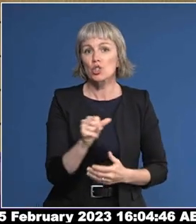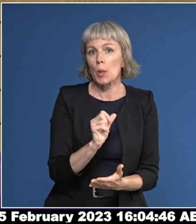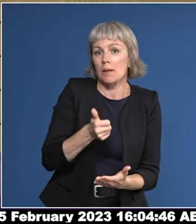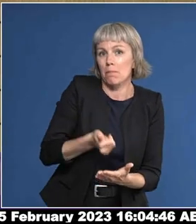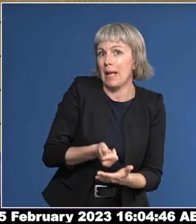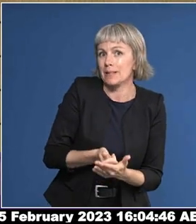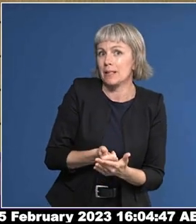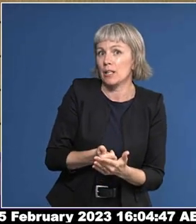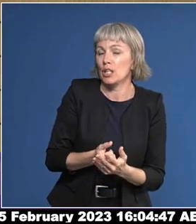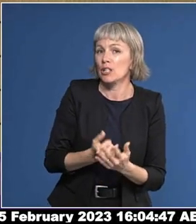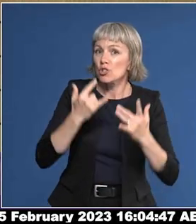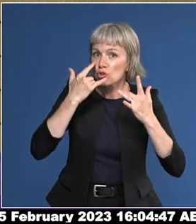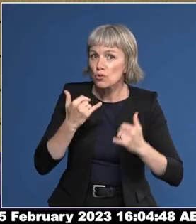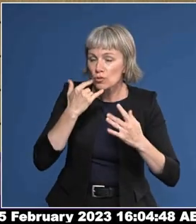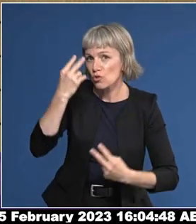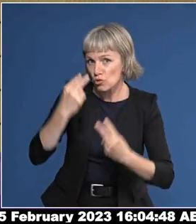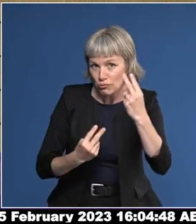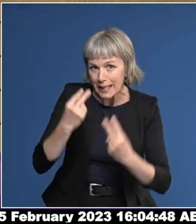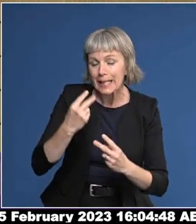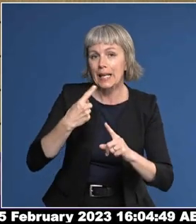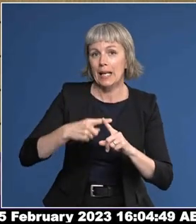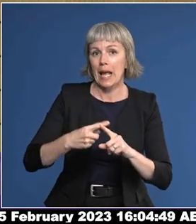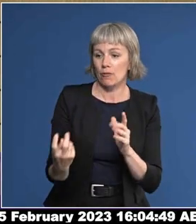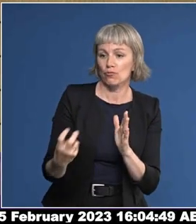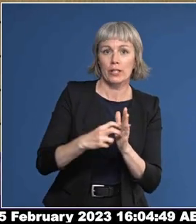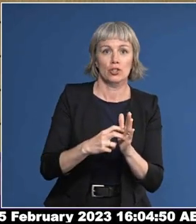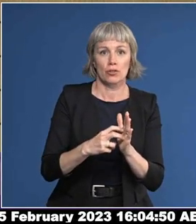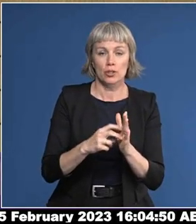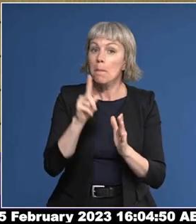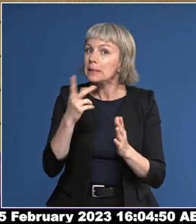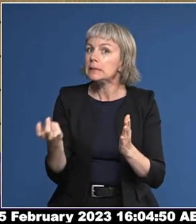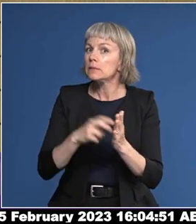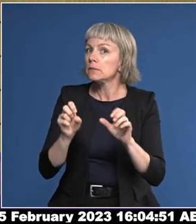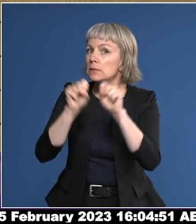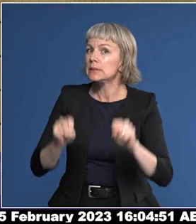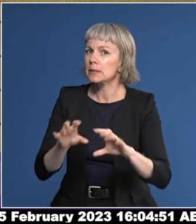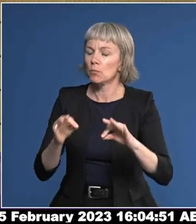And the registration scheme that works well and is not a burden would be a good way of doing that. CHAIR: Thank you.